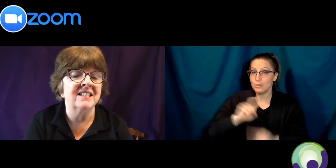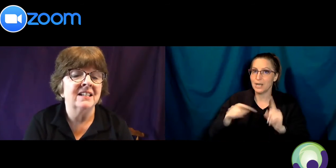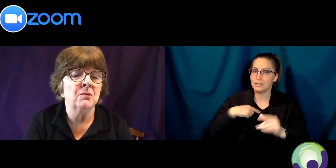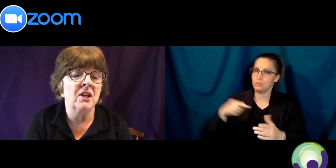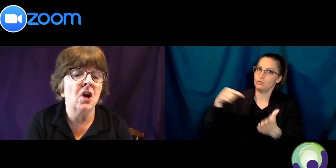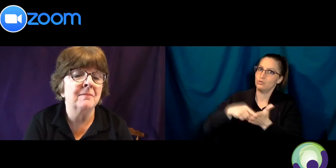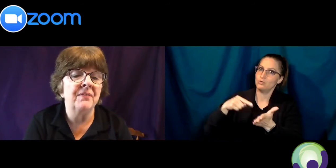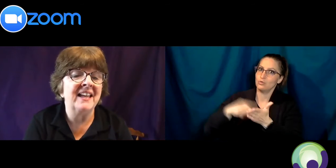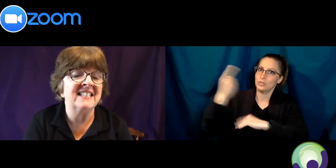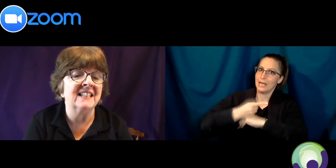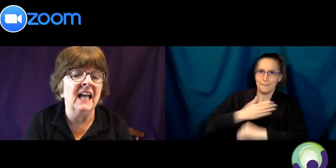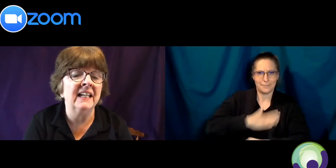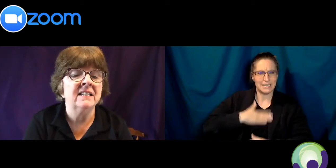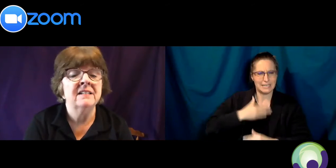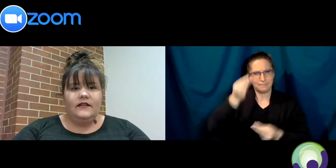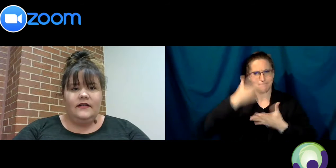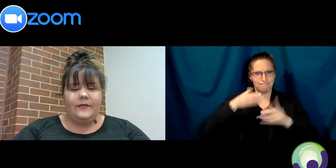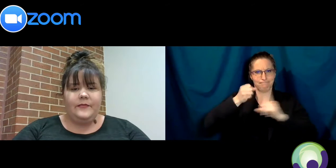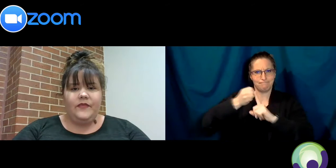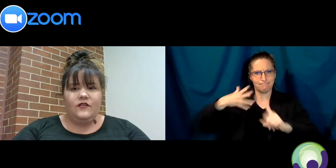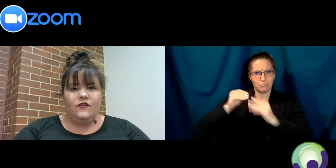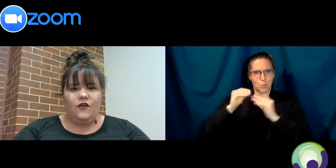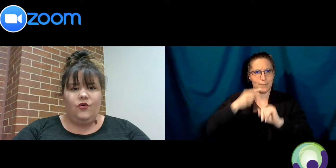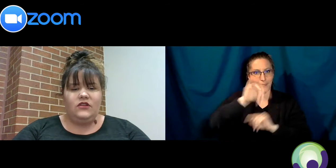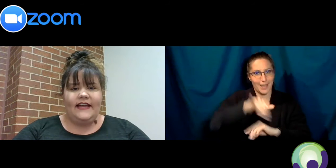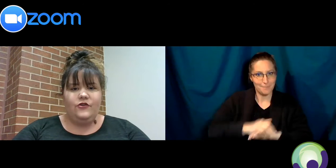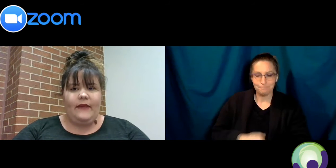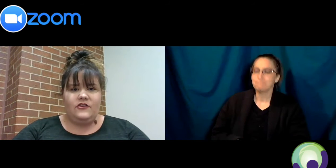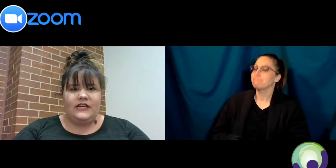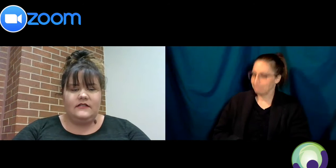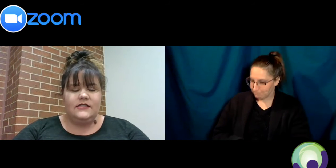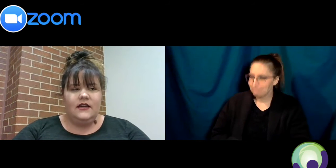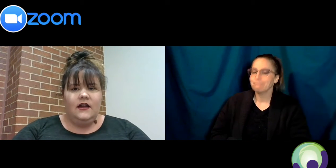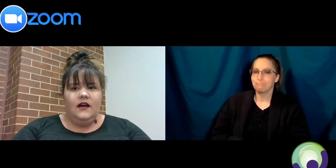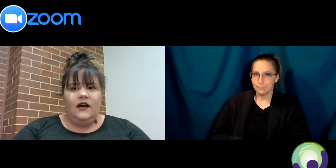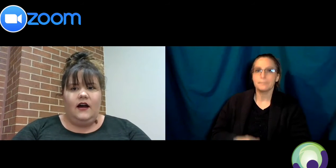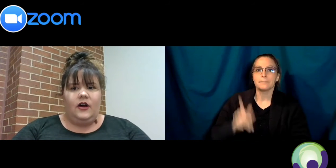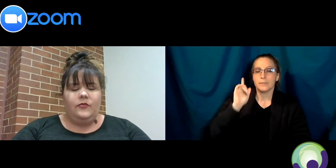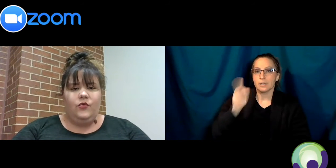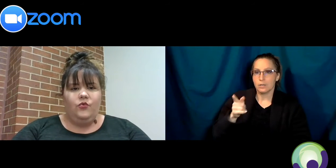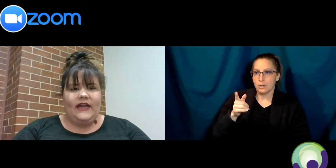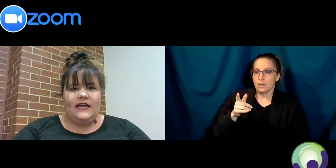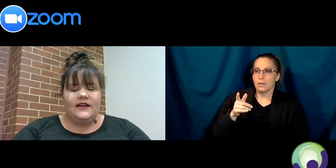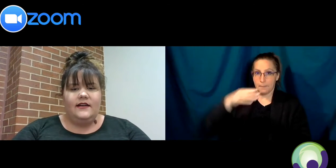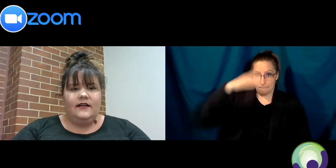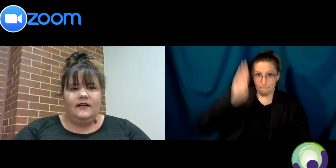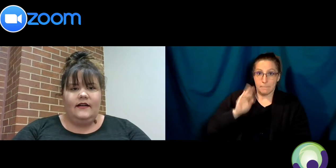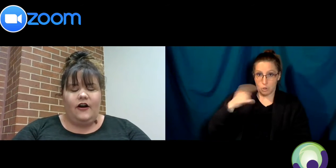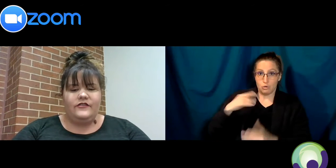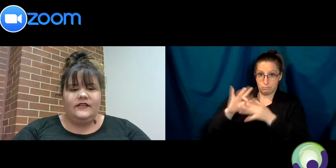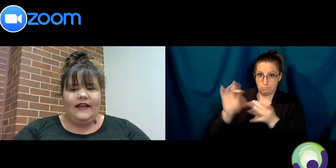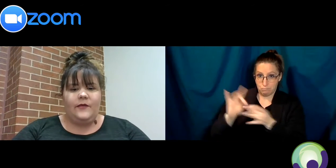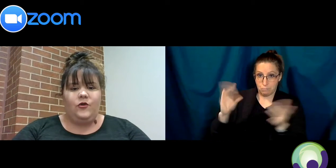You want to talk about that deadline? >>Justine: Yep. So like you mentioned, we aren't able